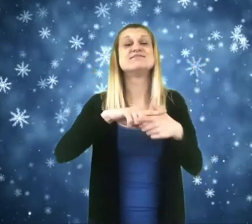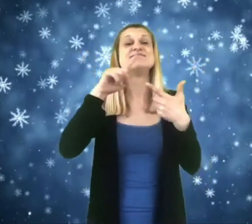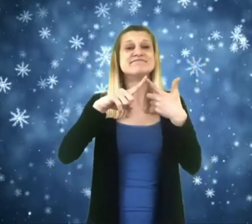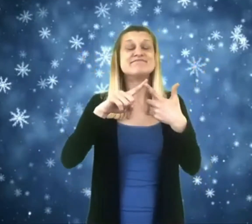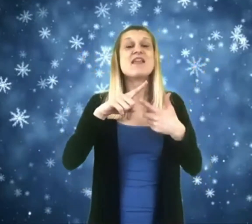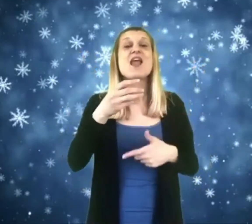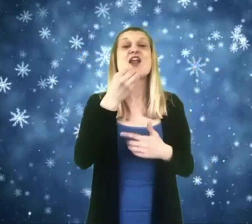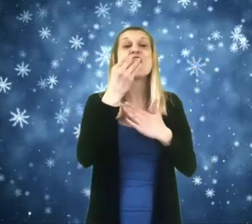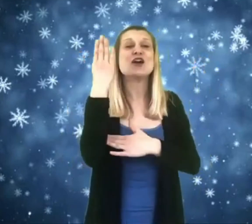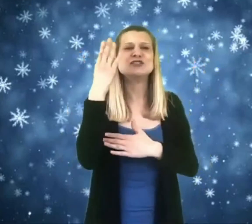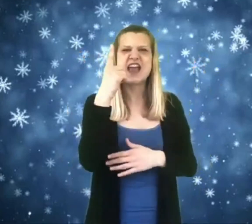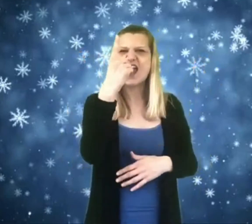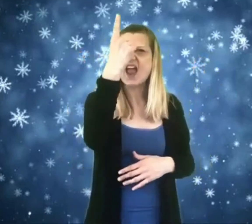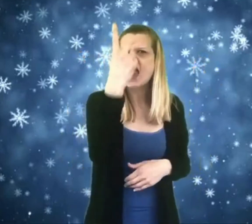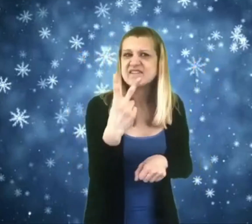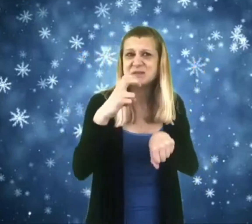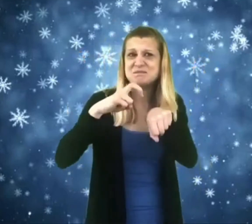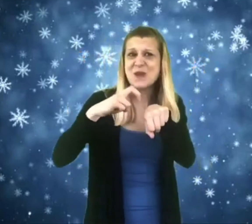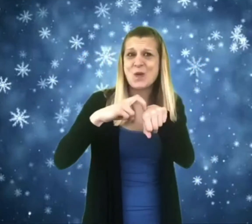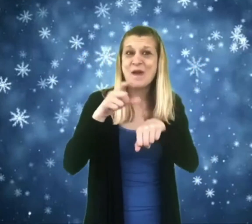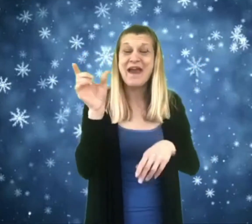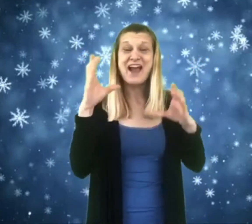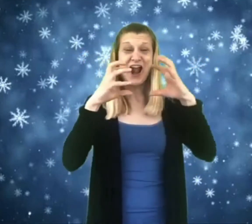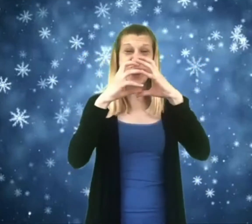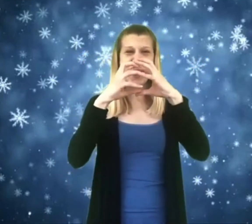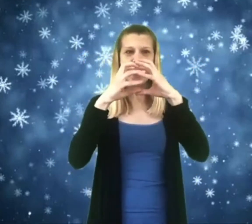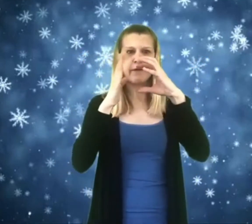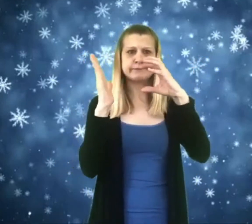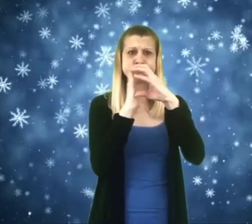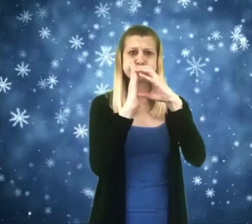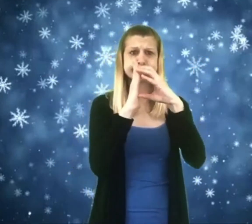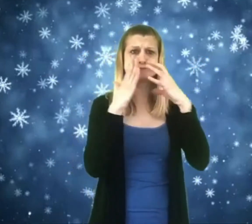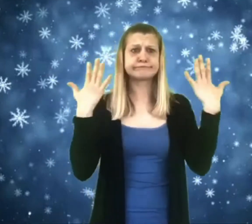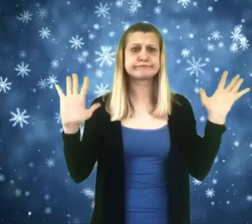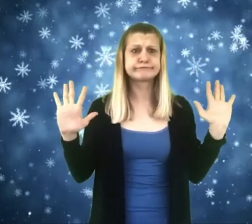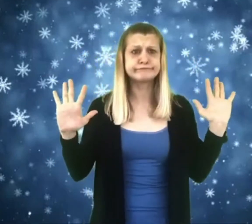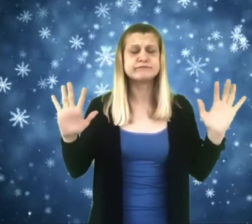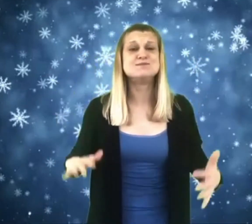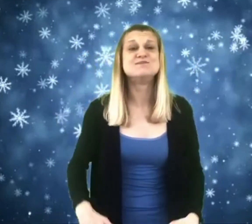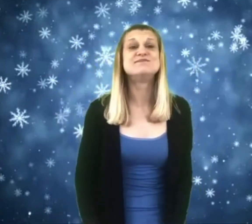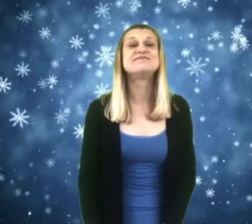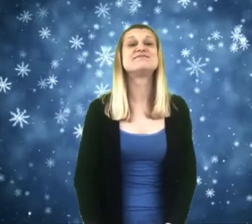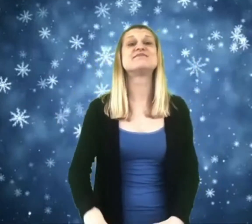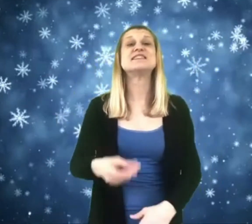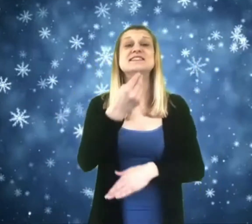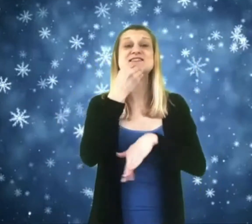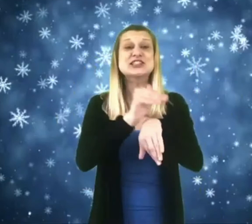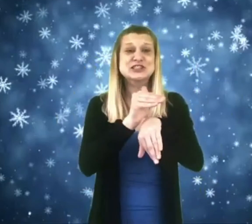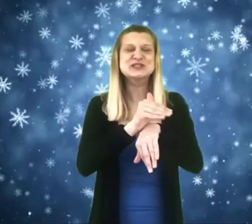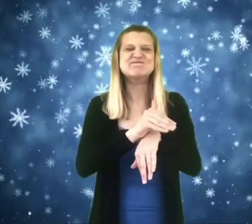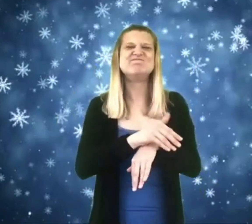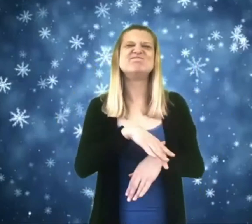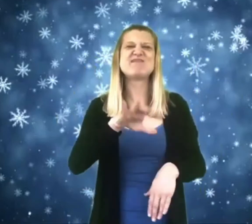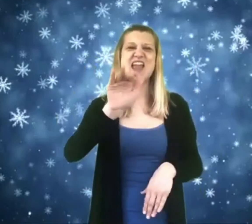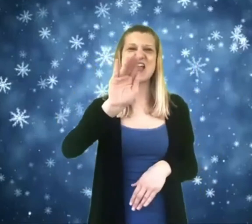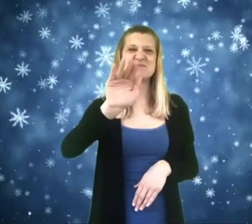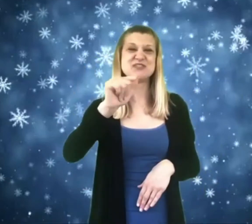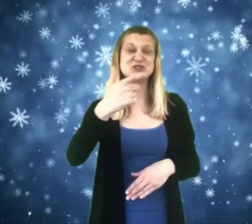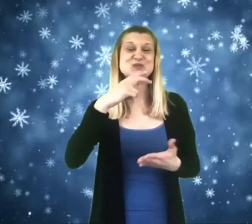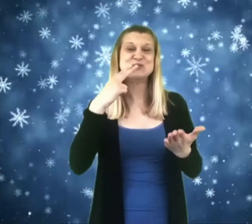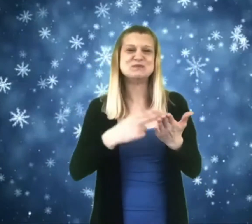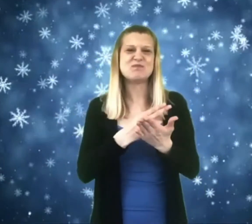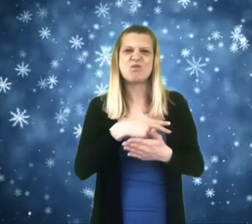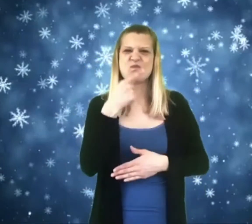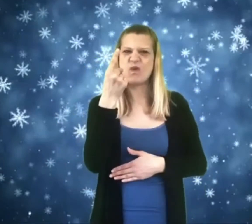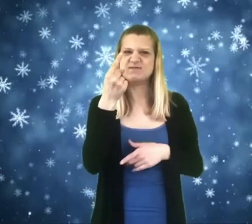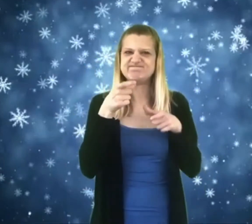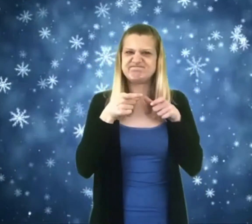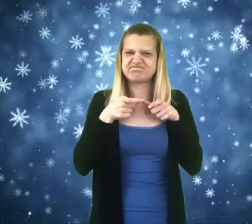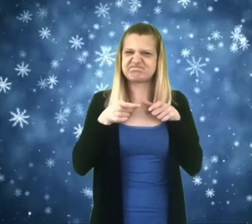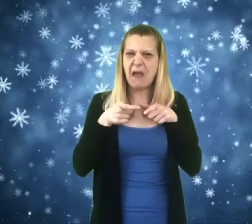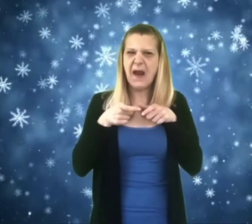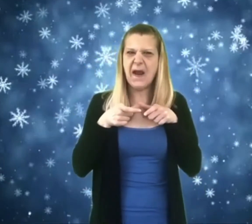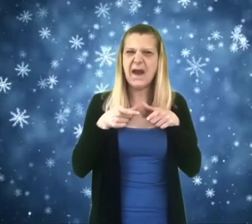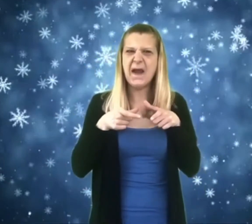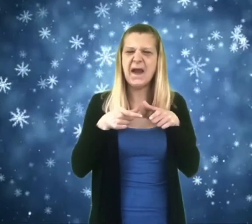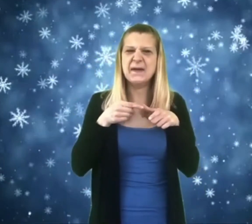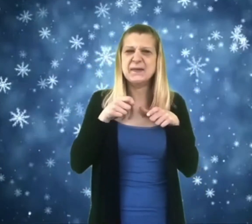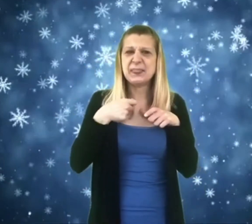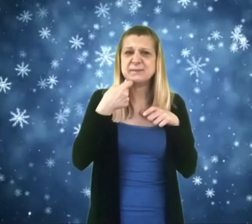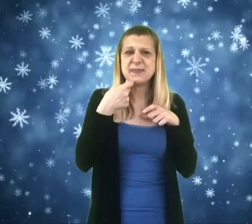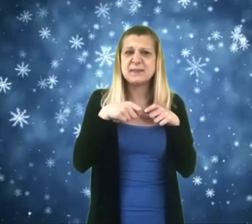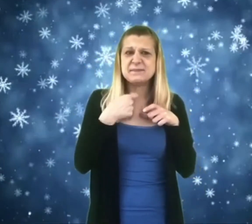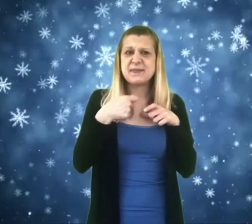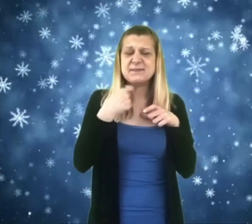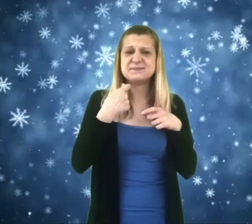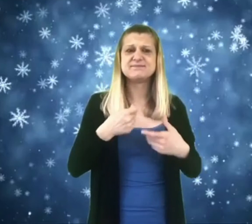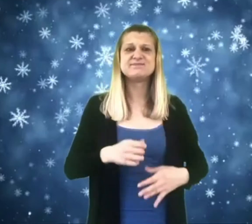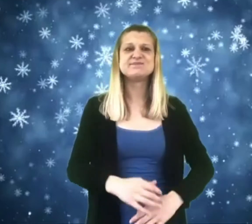and lunch was maybe half a boiled potato. As for dinner, they ate a small bowl of cabbage soup.